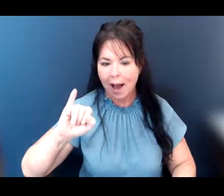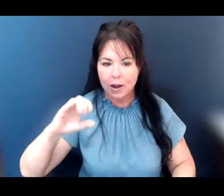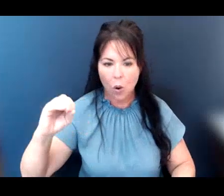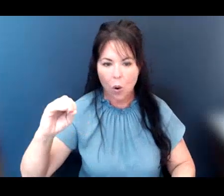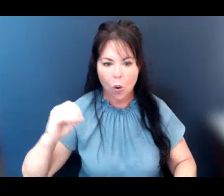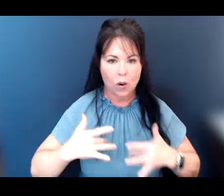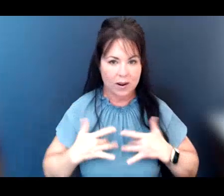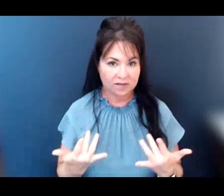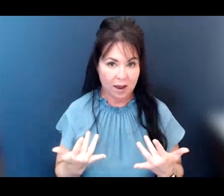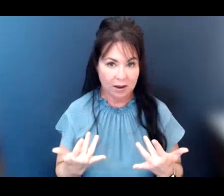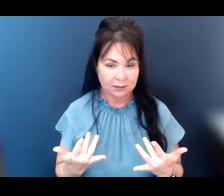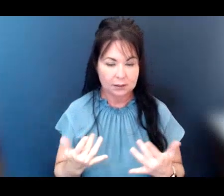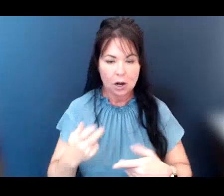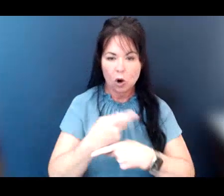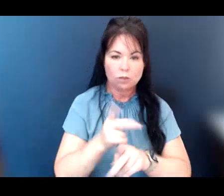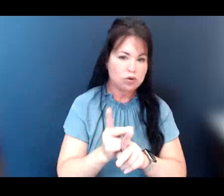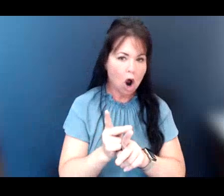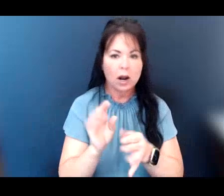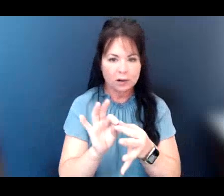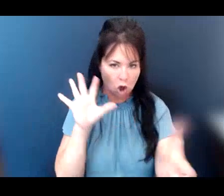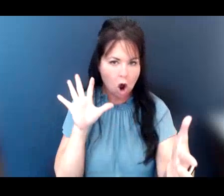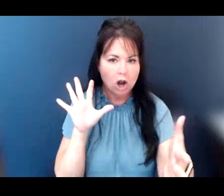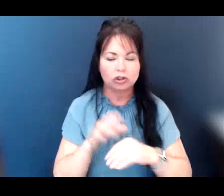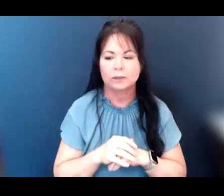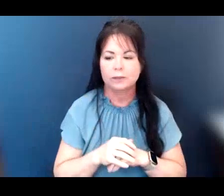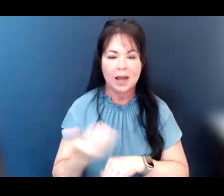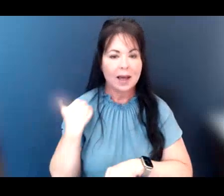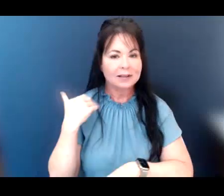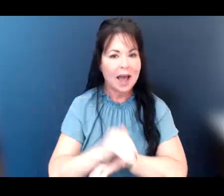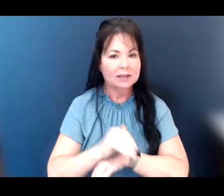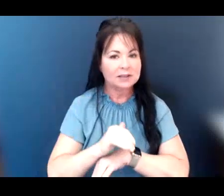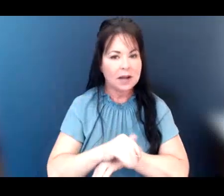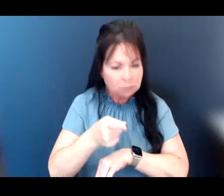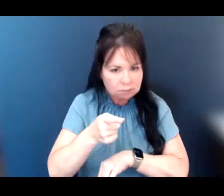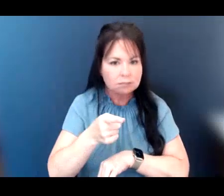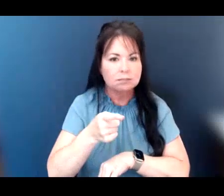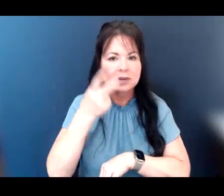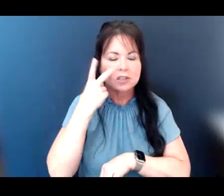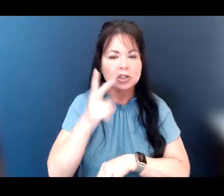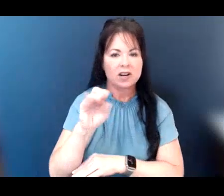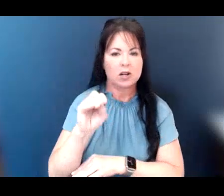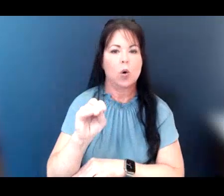And I happened to see a video last night of something kind of similar to Be My AI using a video feature.